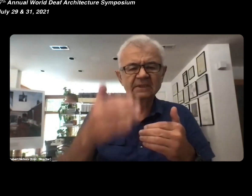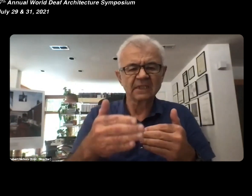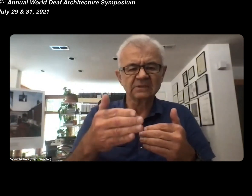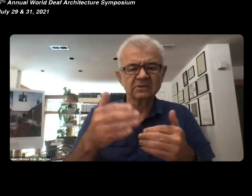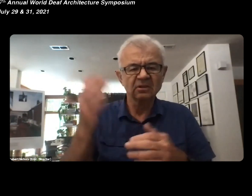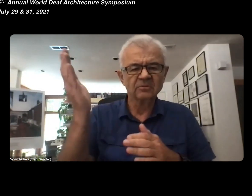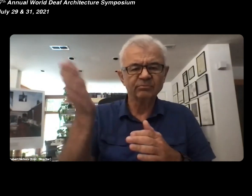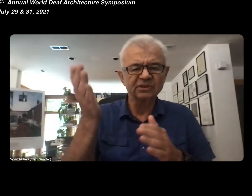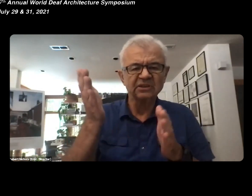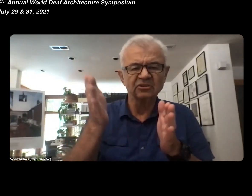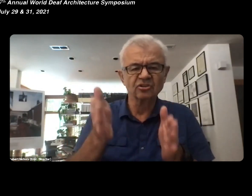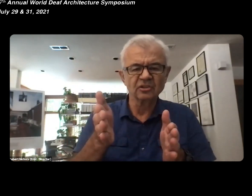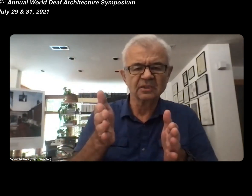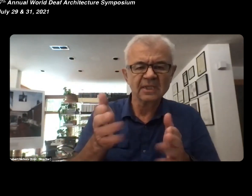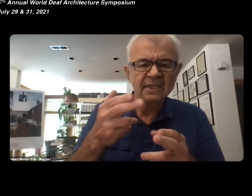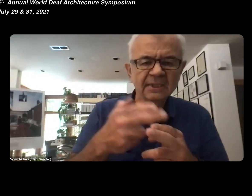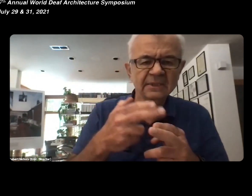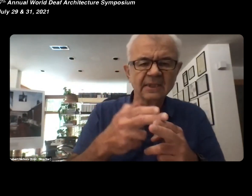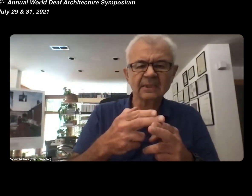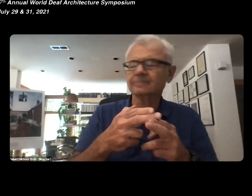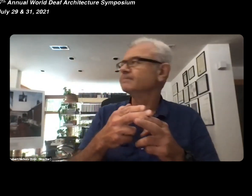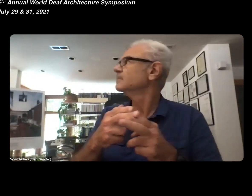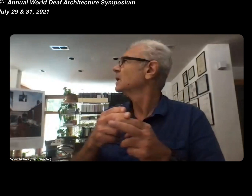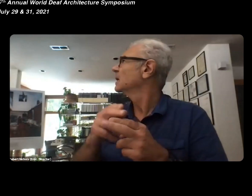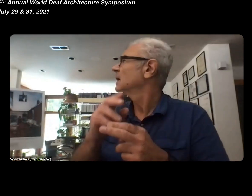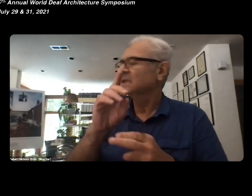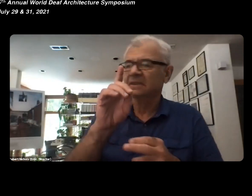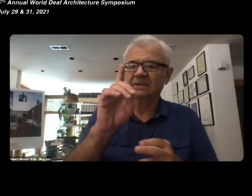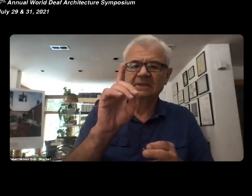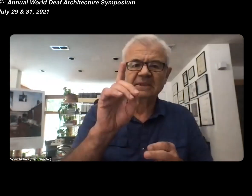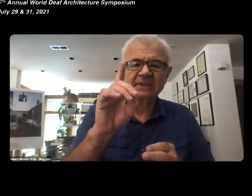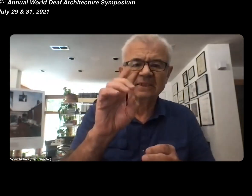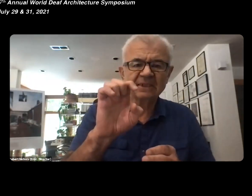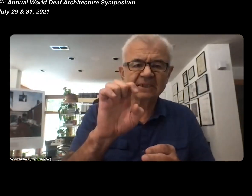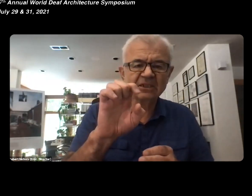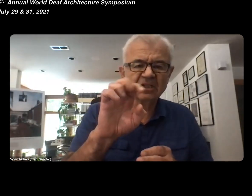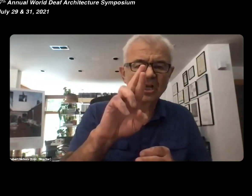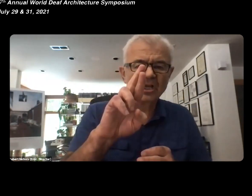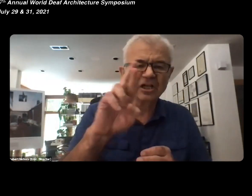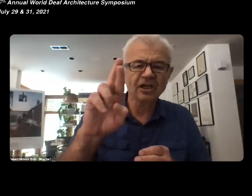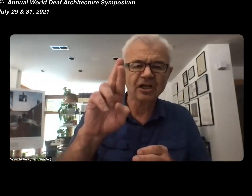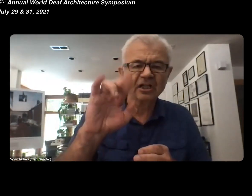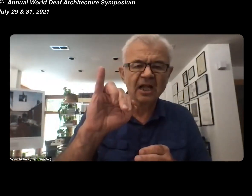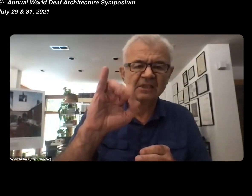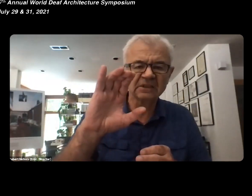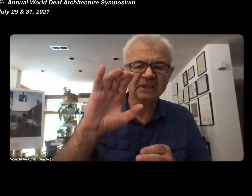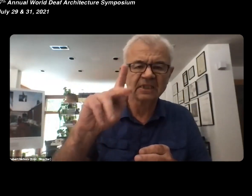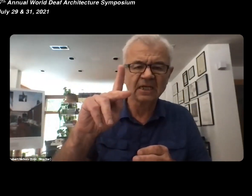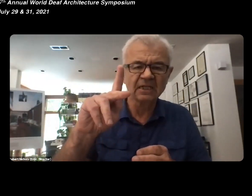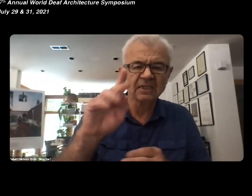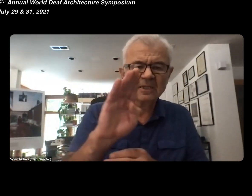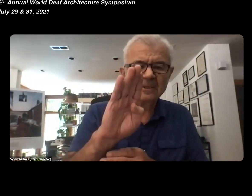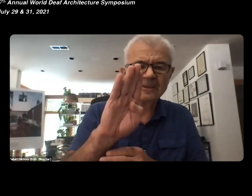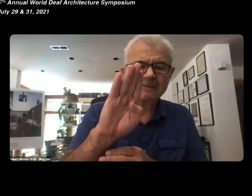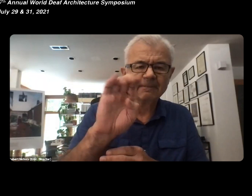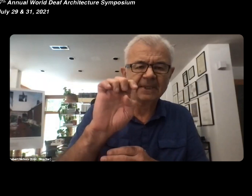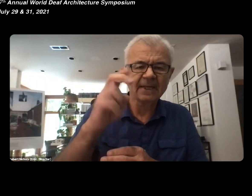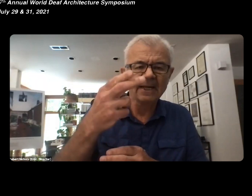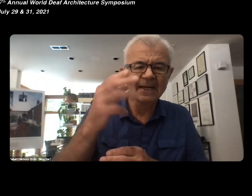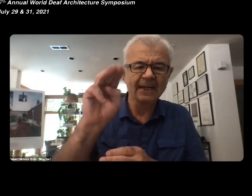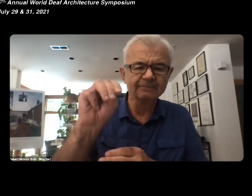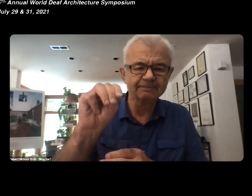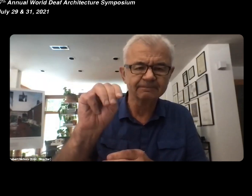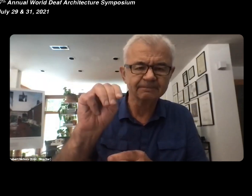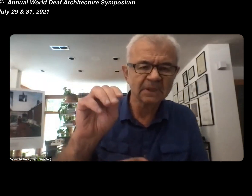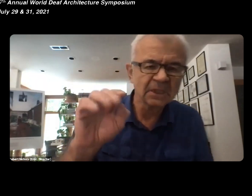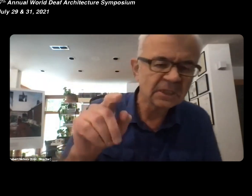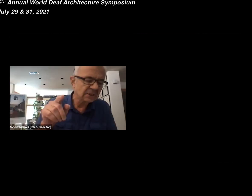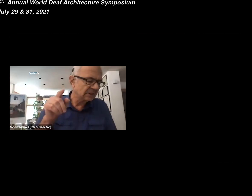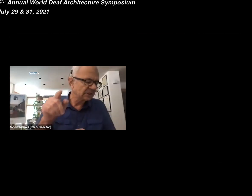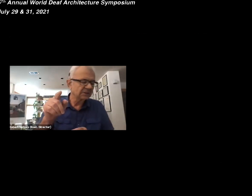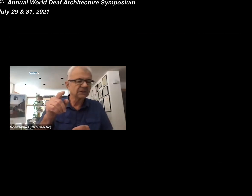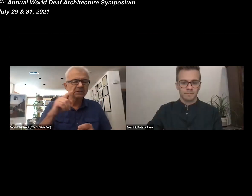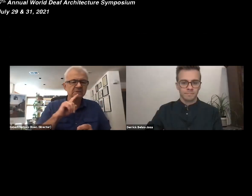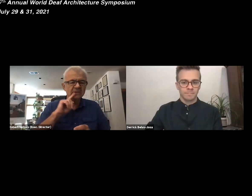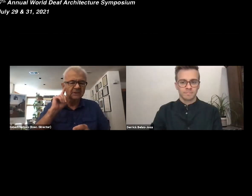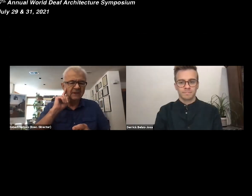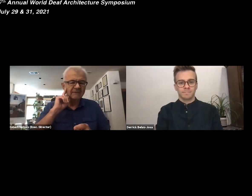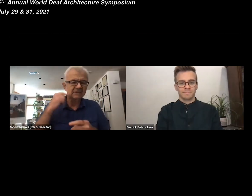And now we have our next presenter, Derrick J. Behm.